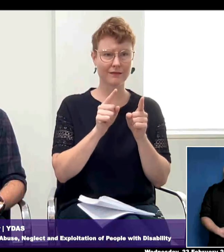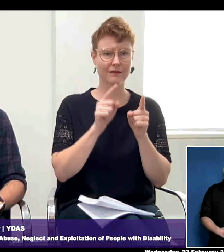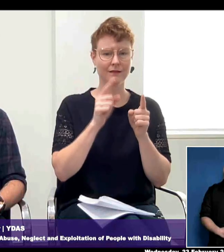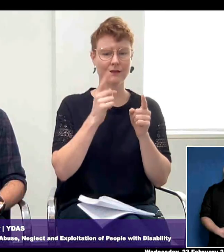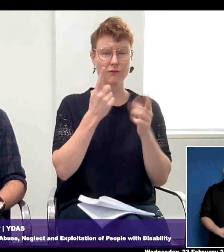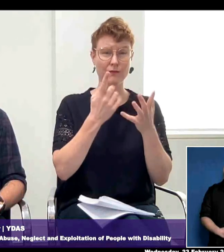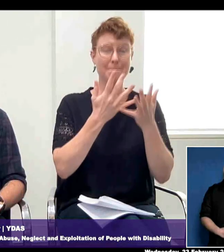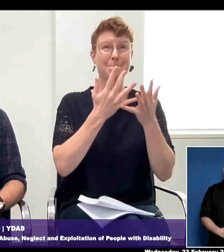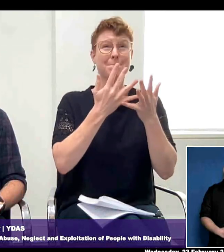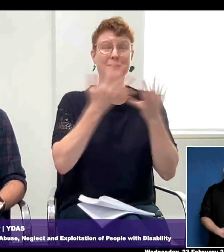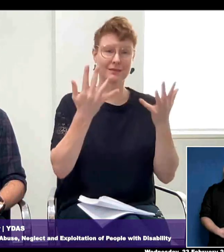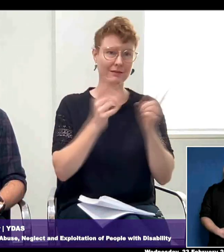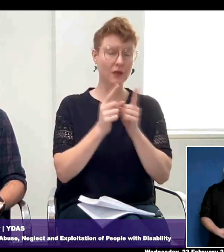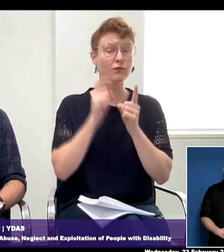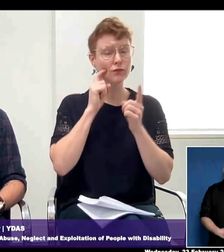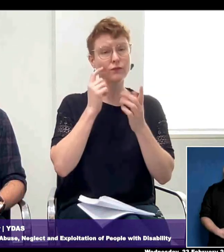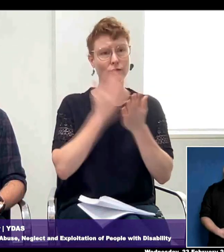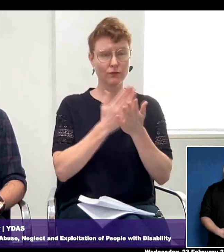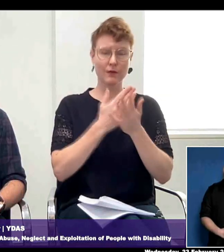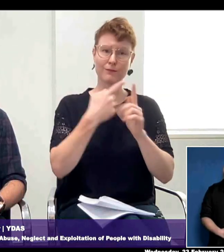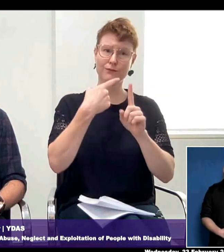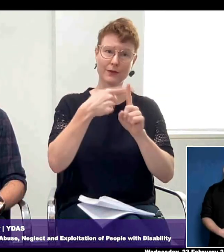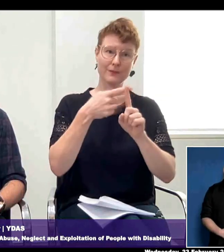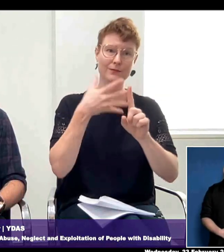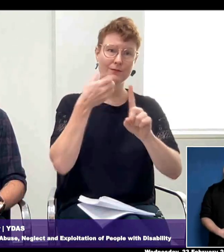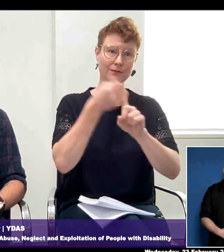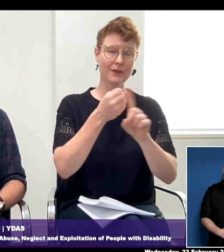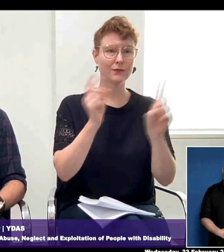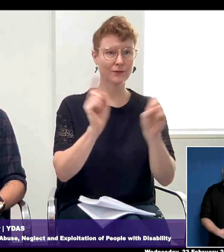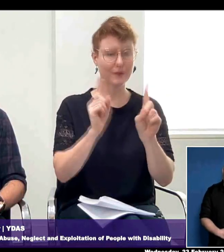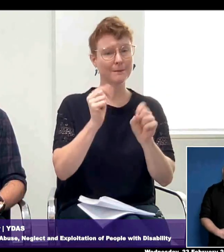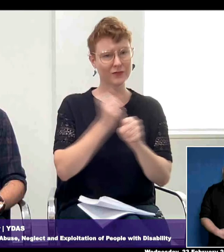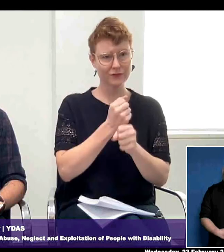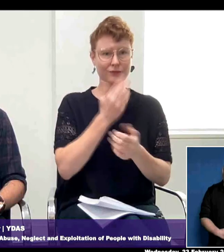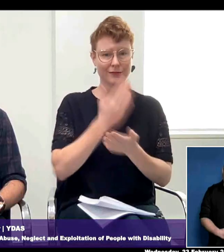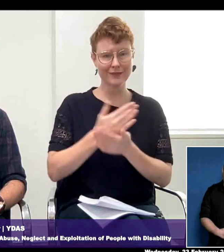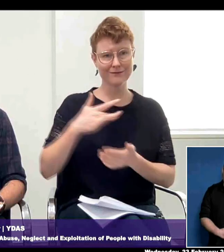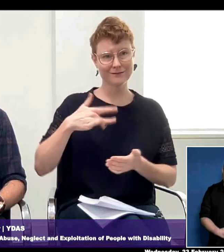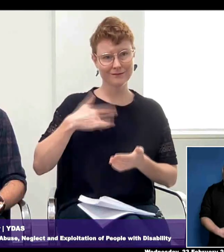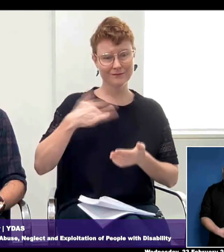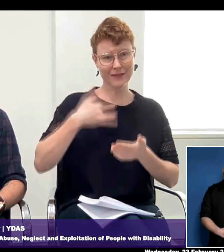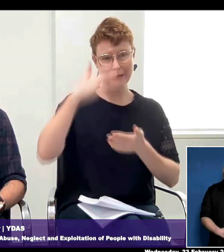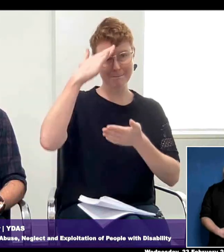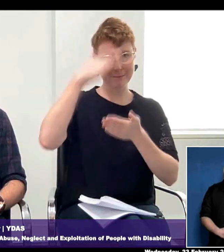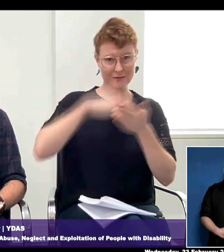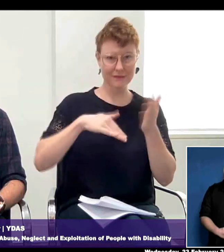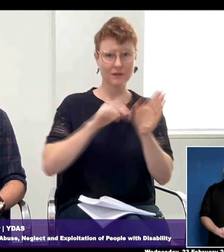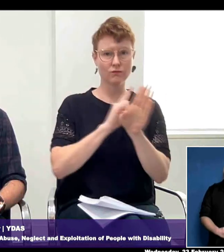its core. And I suppose one of the largest things that would have a positive impact I